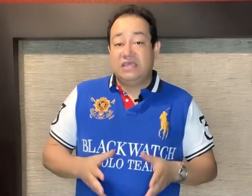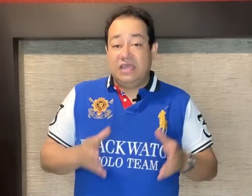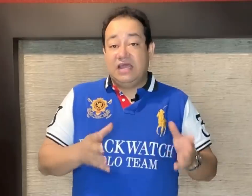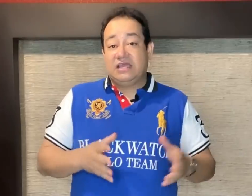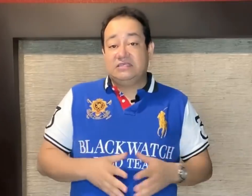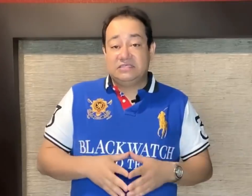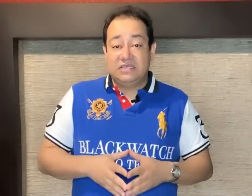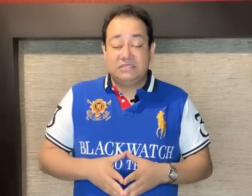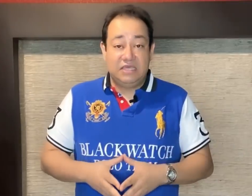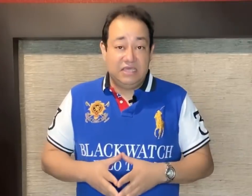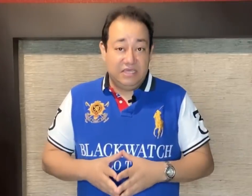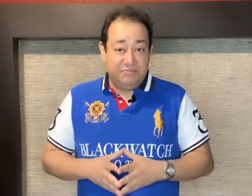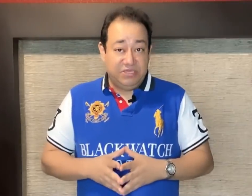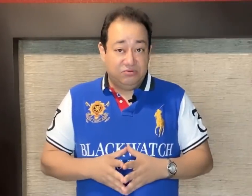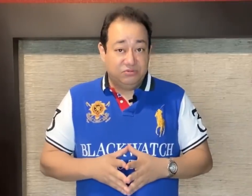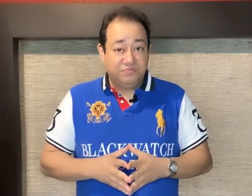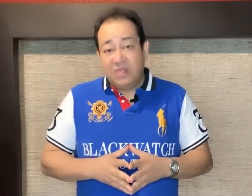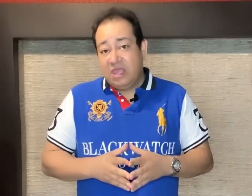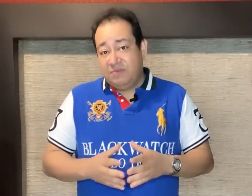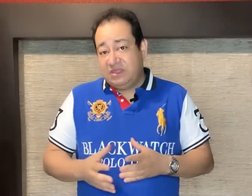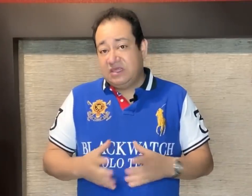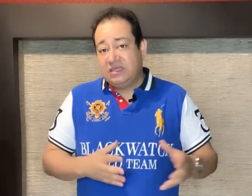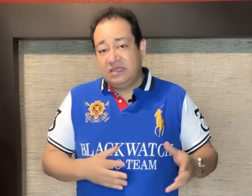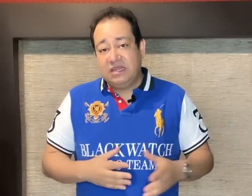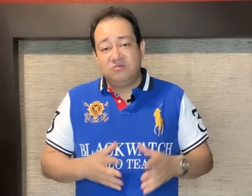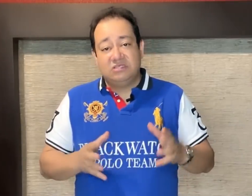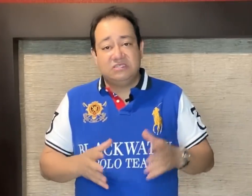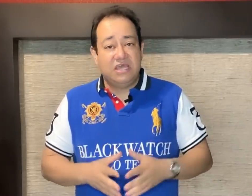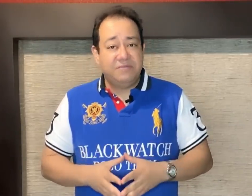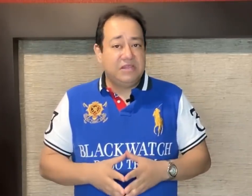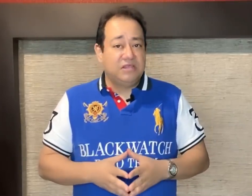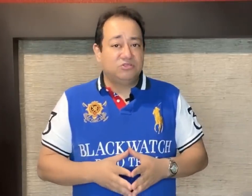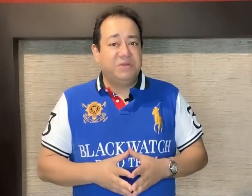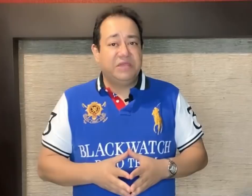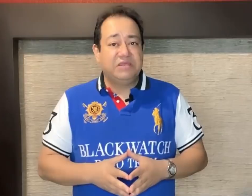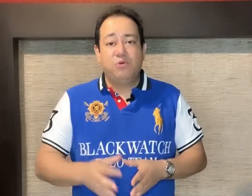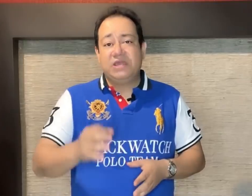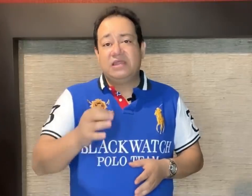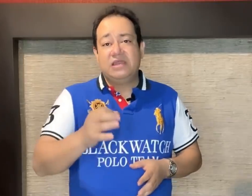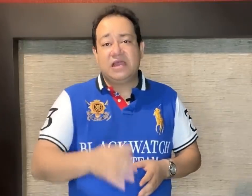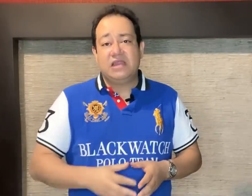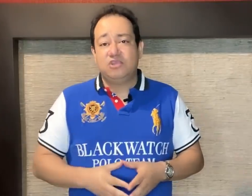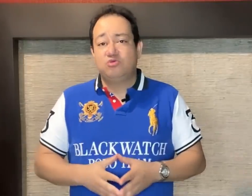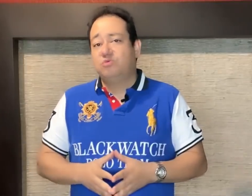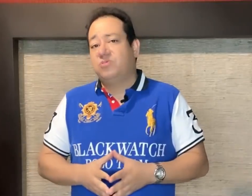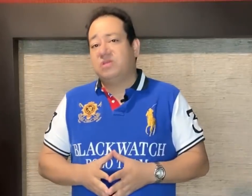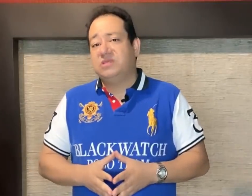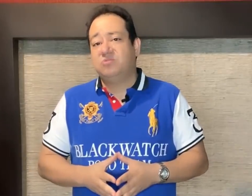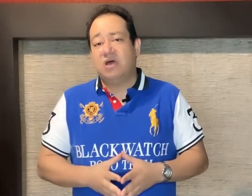of this virus emitted I saw live on 6 April 2020 and published on